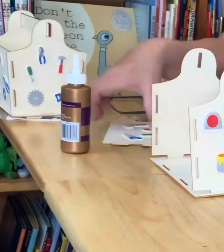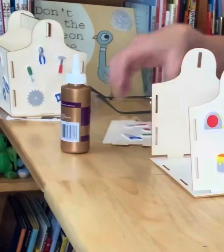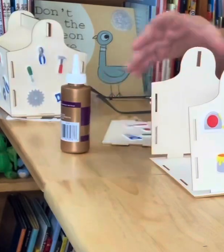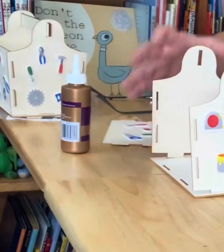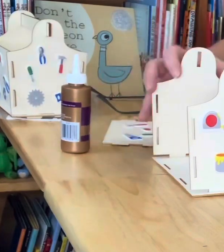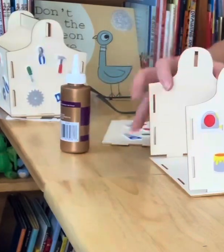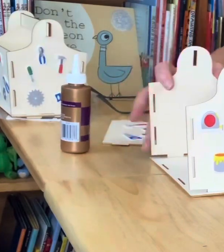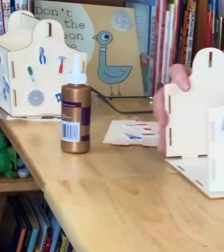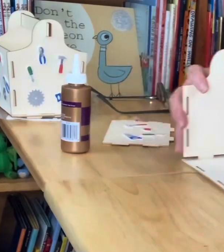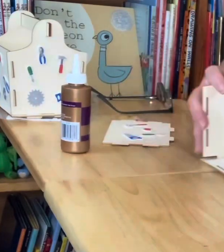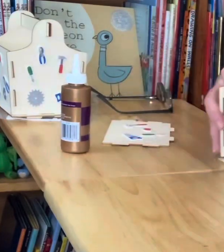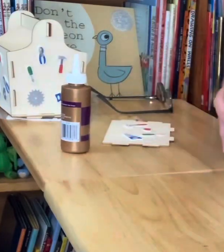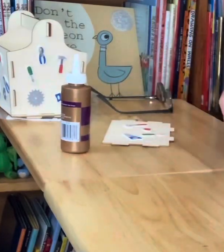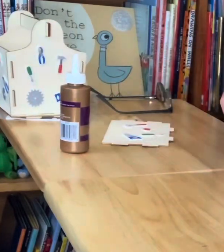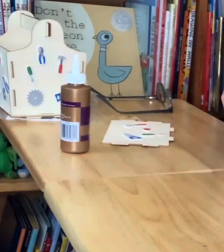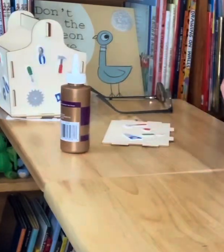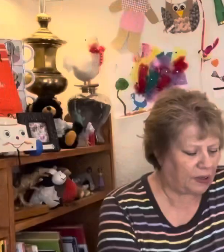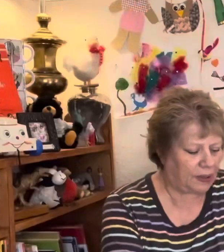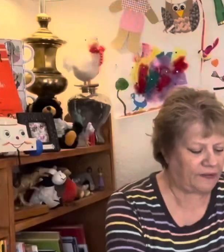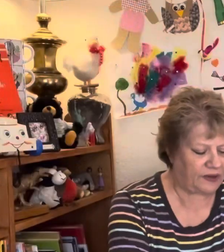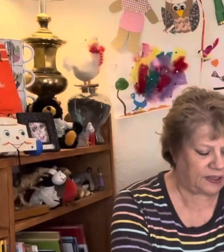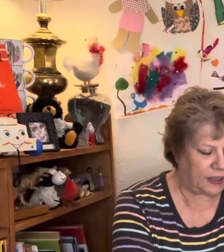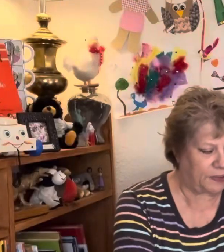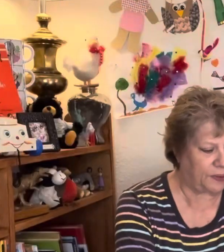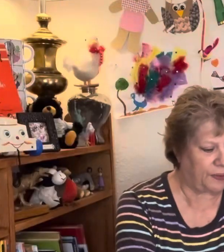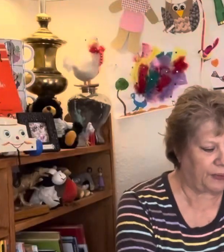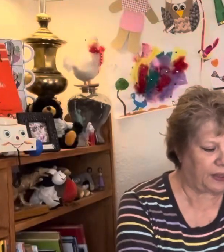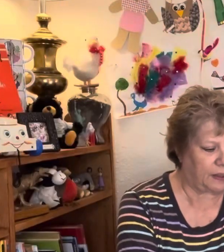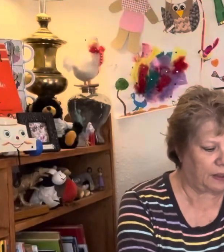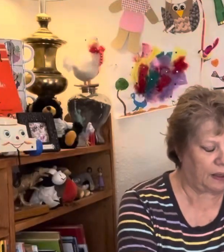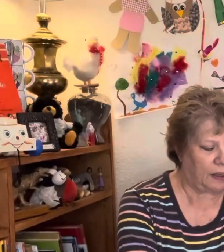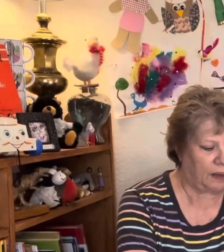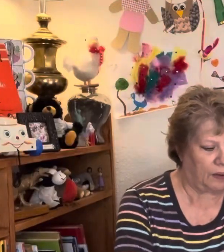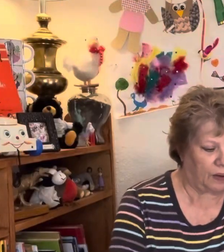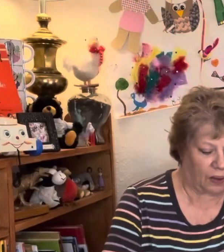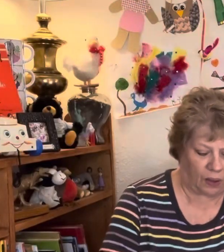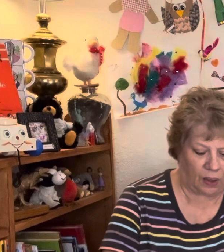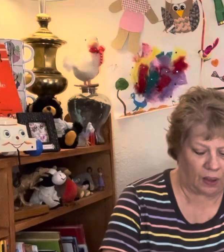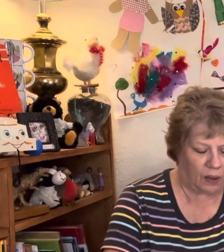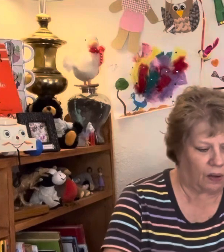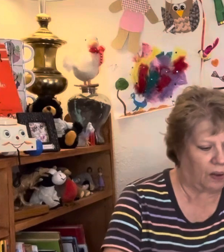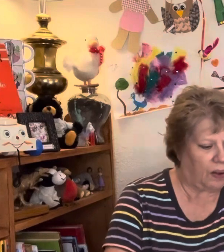It's the Leaning Tower of Pisa. BARB: It is. I'm gonna lift this up. Do you want me to, here, I'll do this.